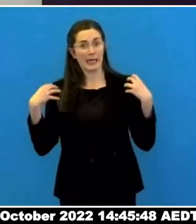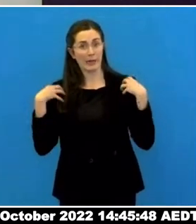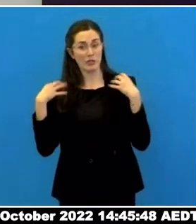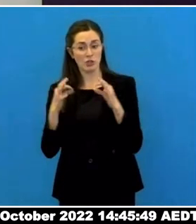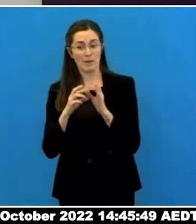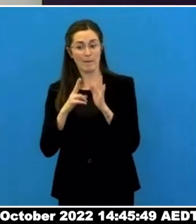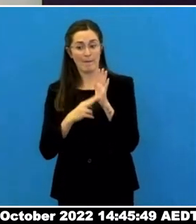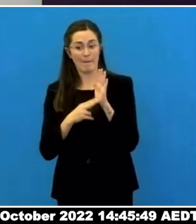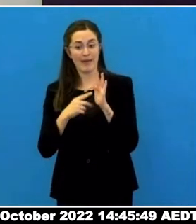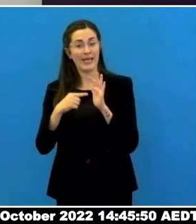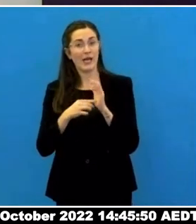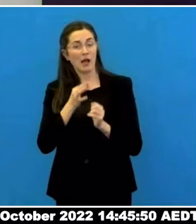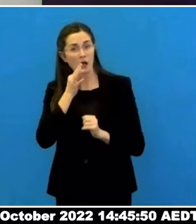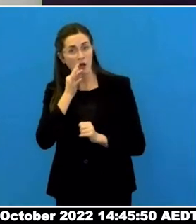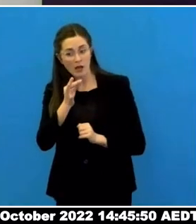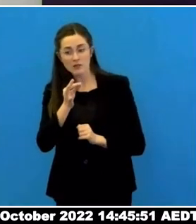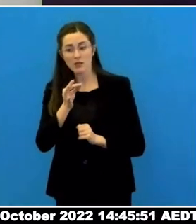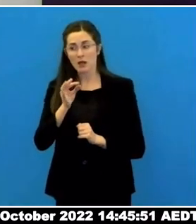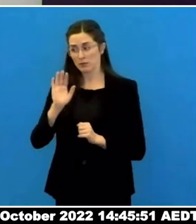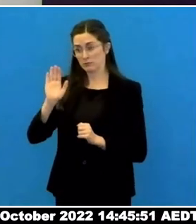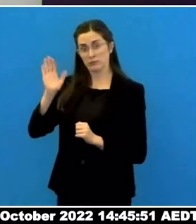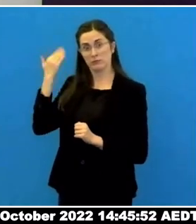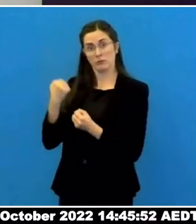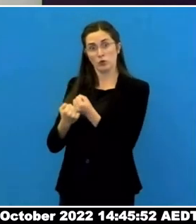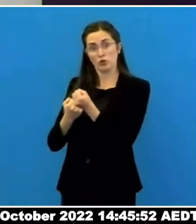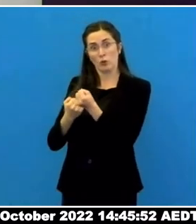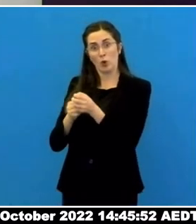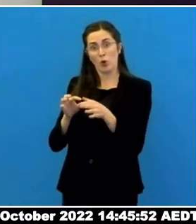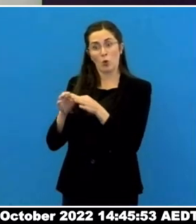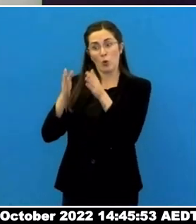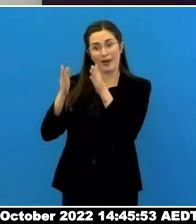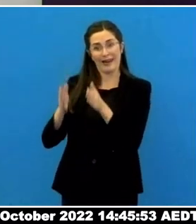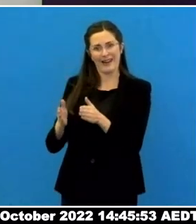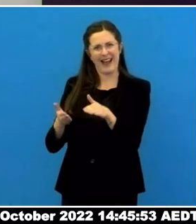that worked for the service provider, one of the reasons